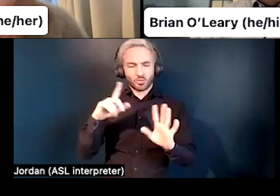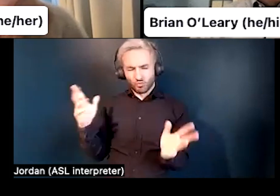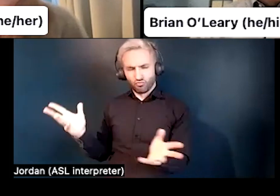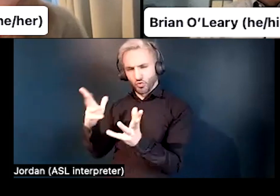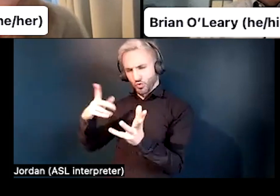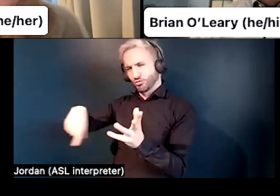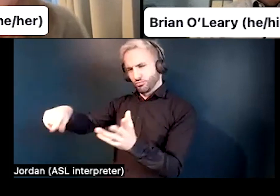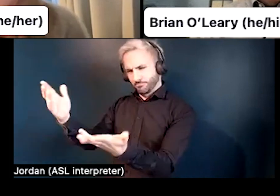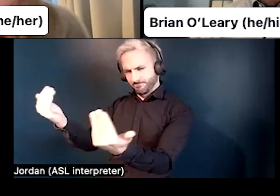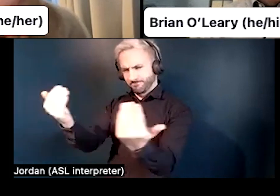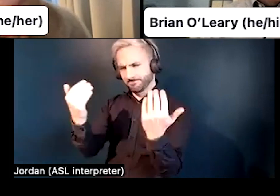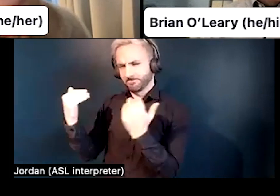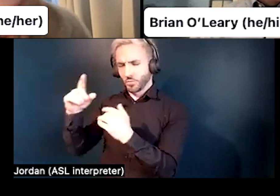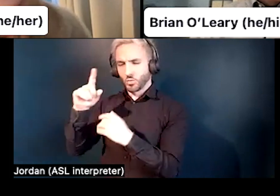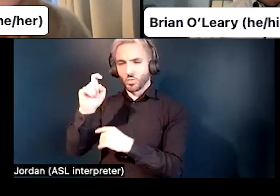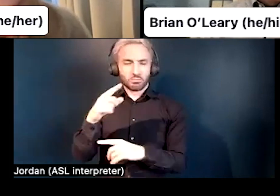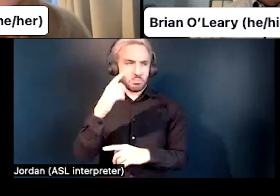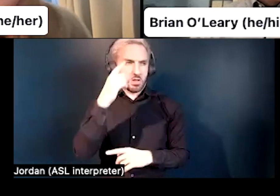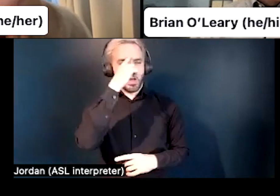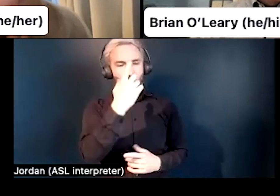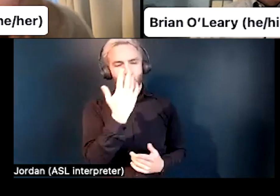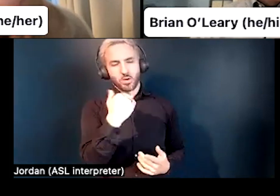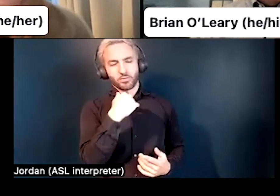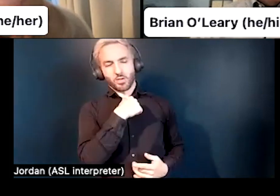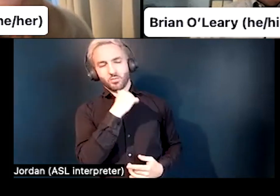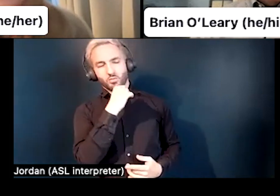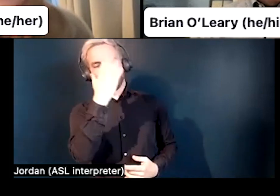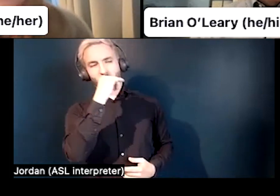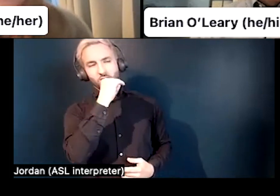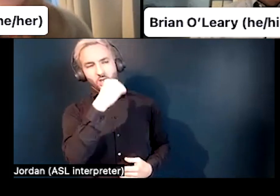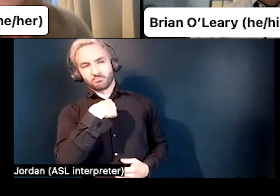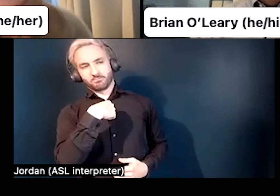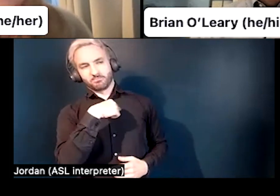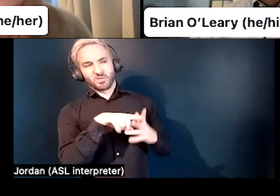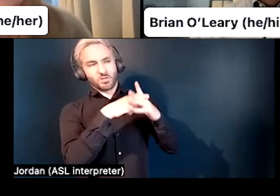and I thought I'd get us started. When I was listening to the talk, I think the largest